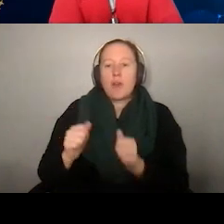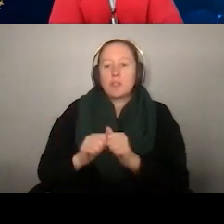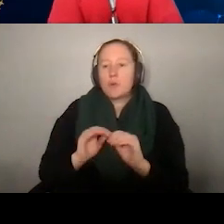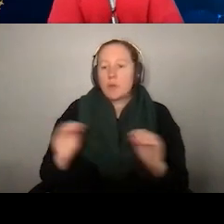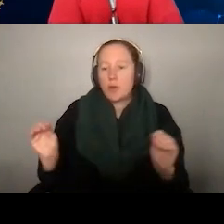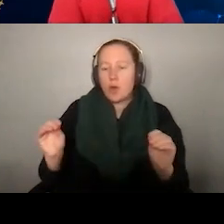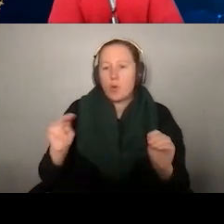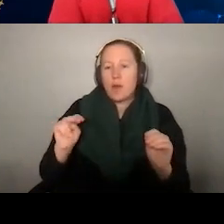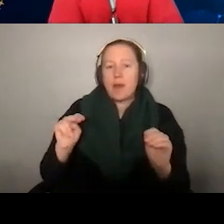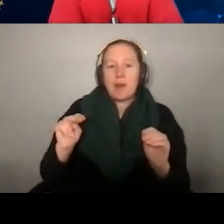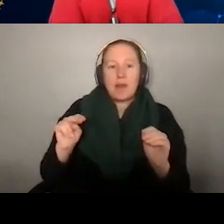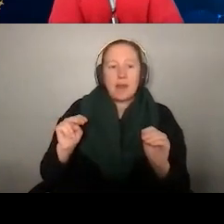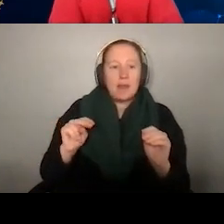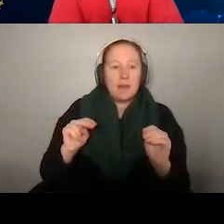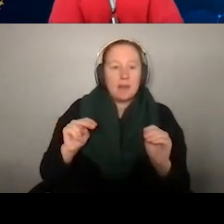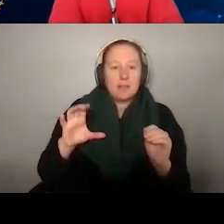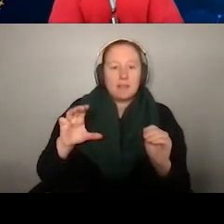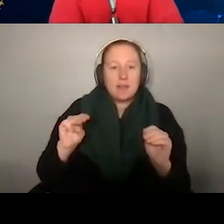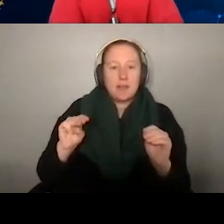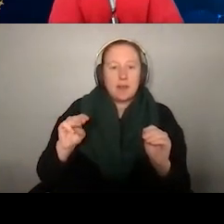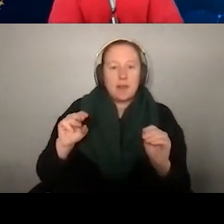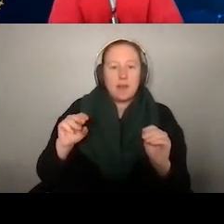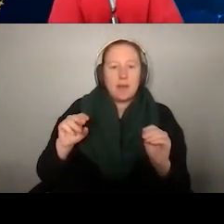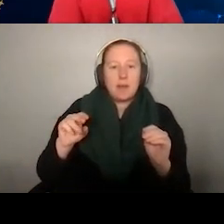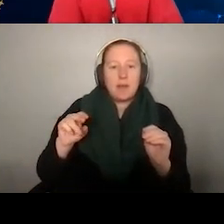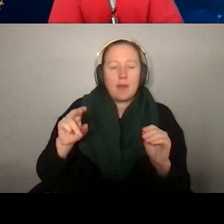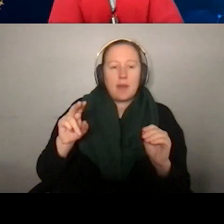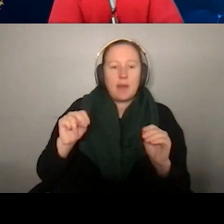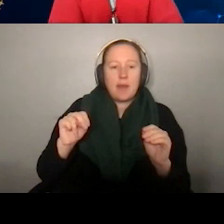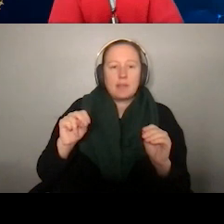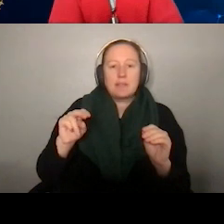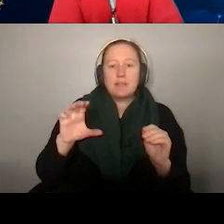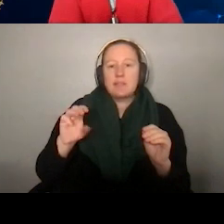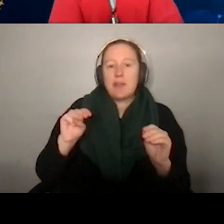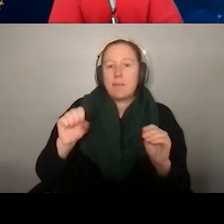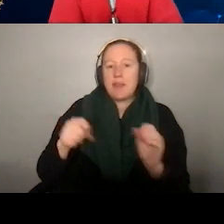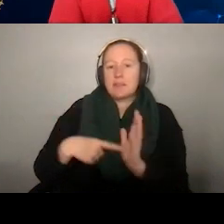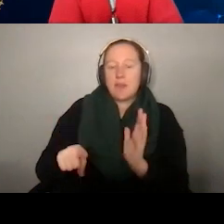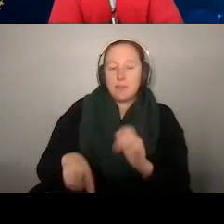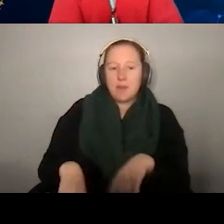When we launched this notification earlier this year, there were over 1,000 awards that fell into this category,